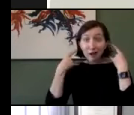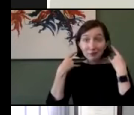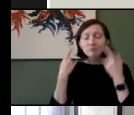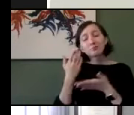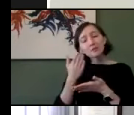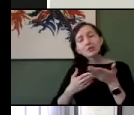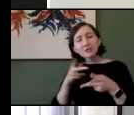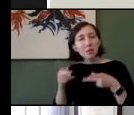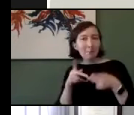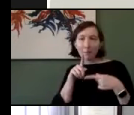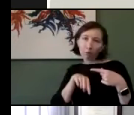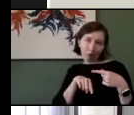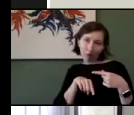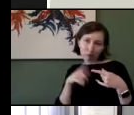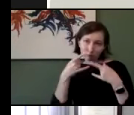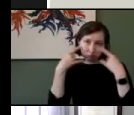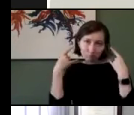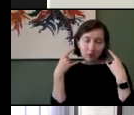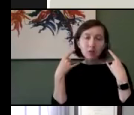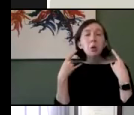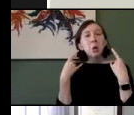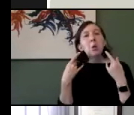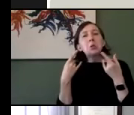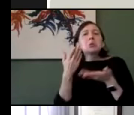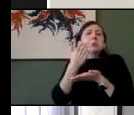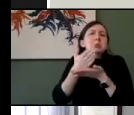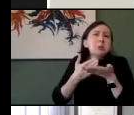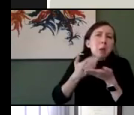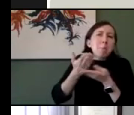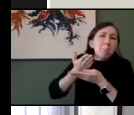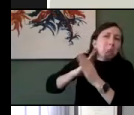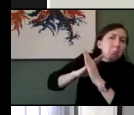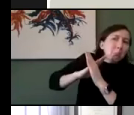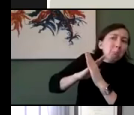it does provide a limited barrier. It's not a replacement for the mask.